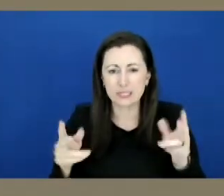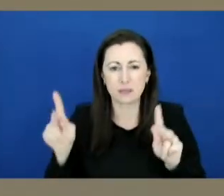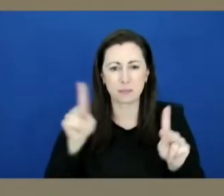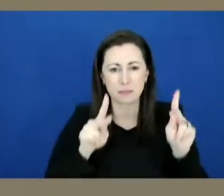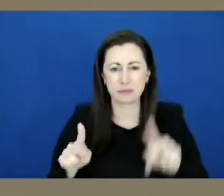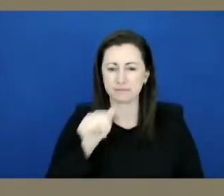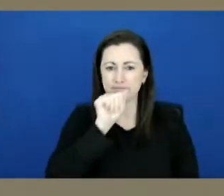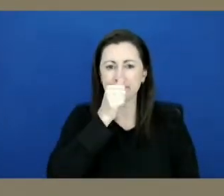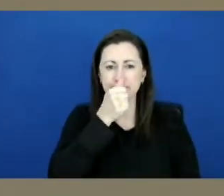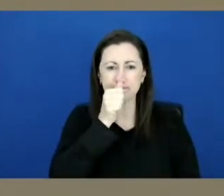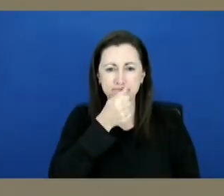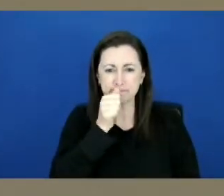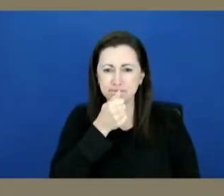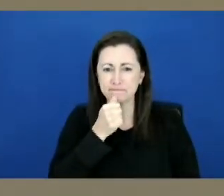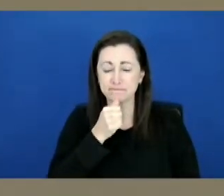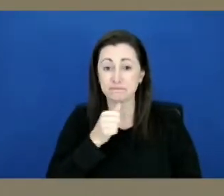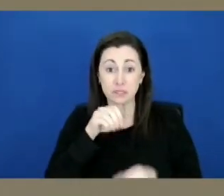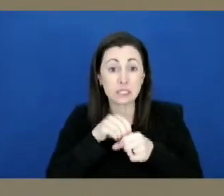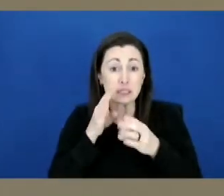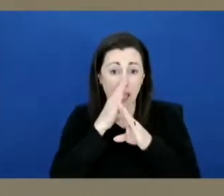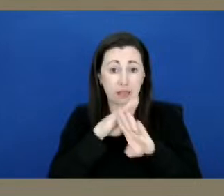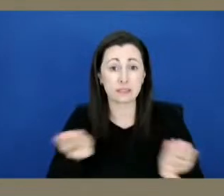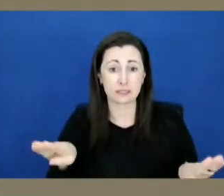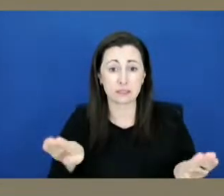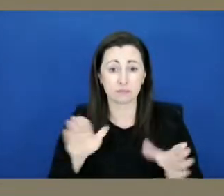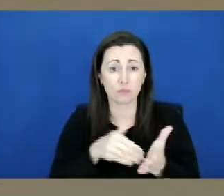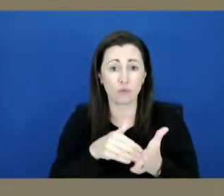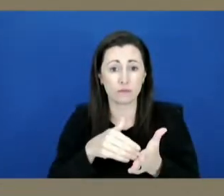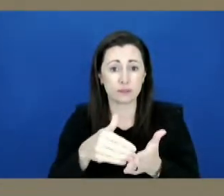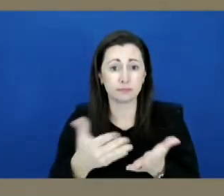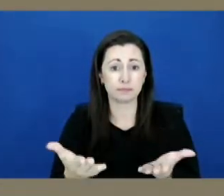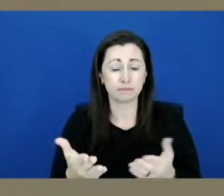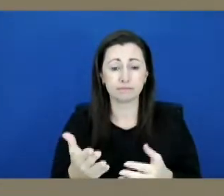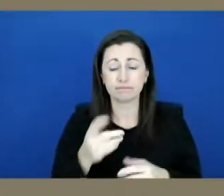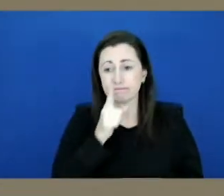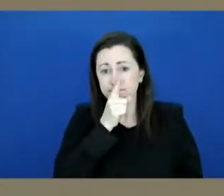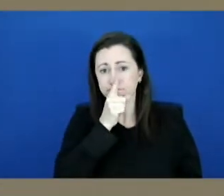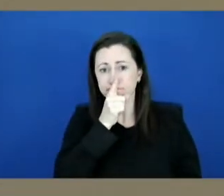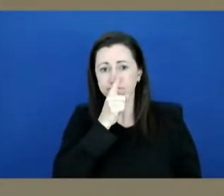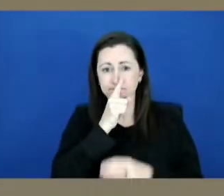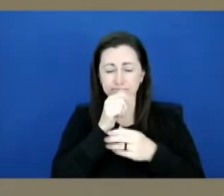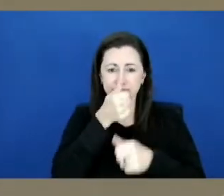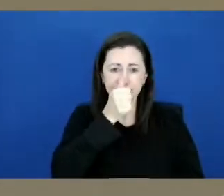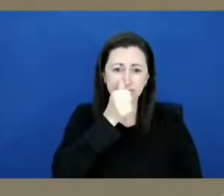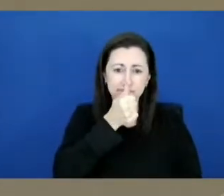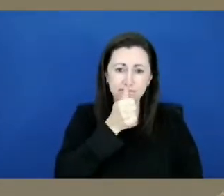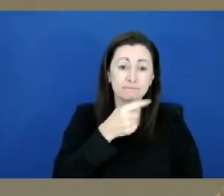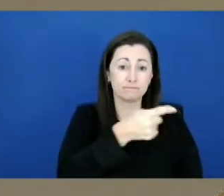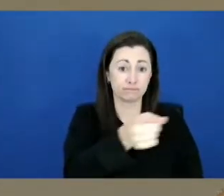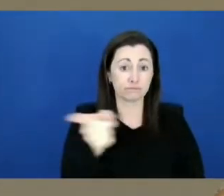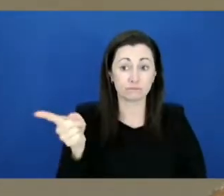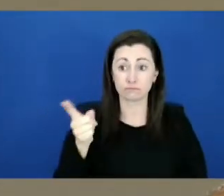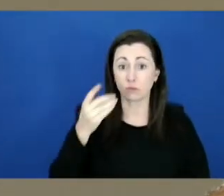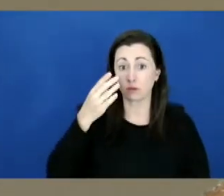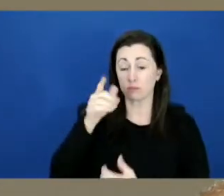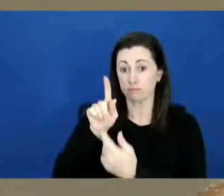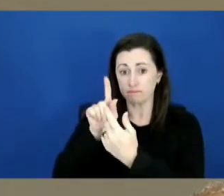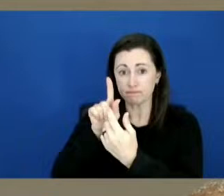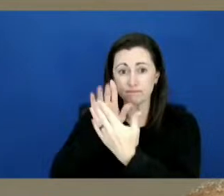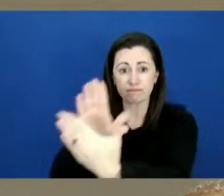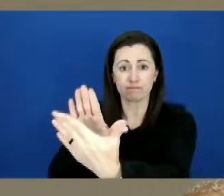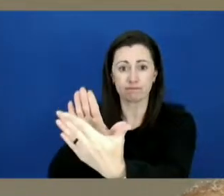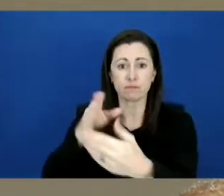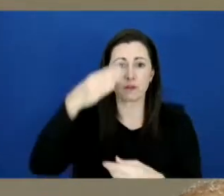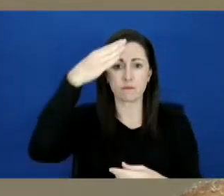THERE ARE SO MANY PEOPLE WHO ARE